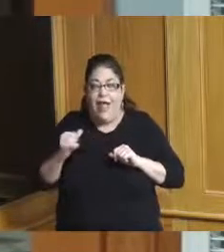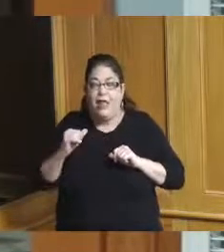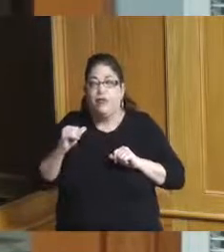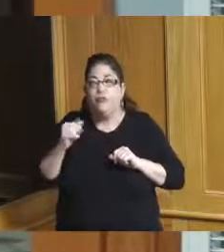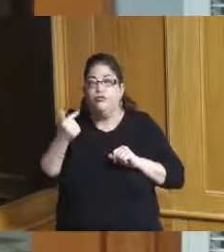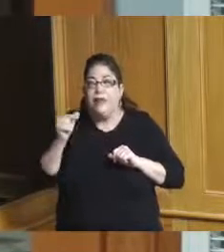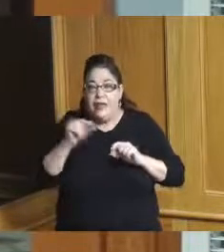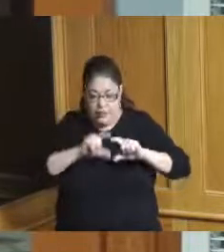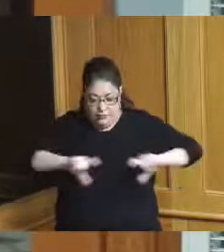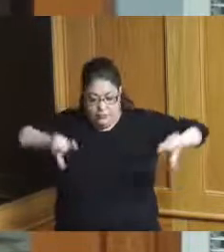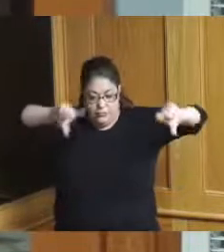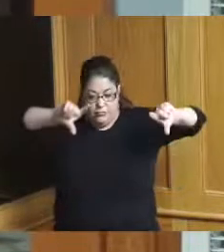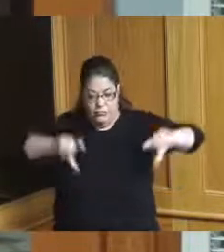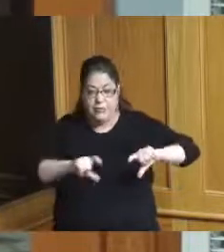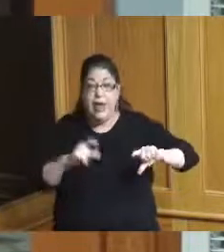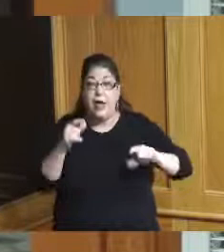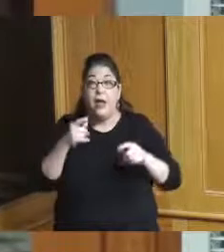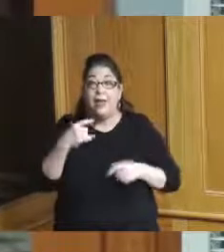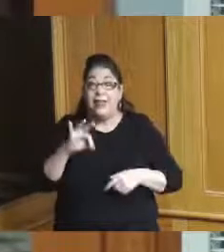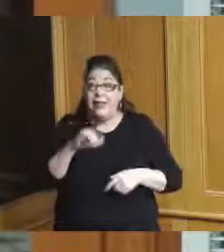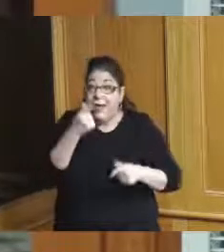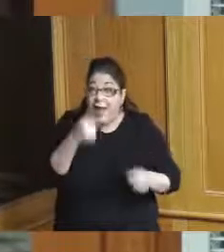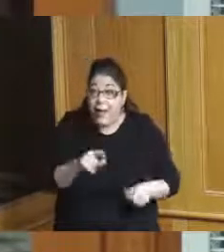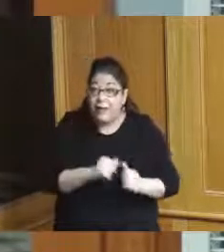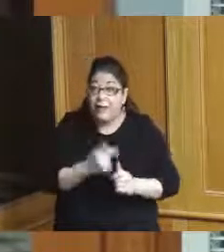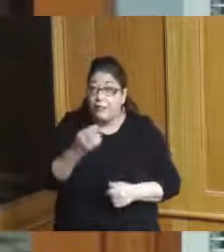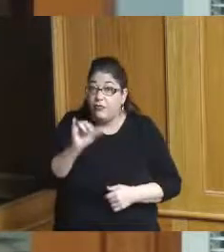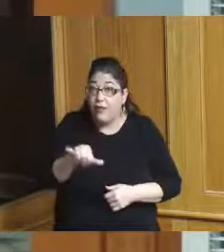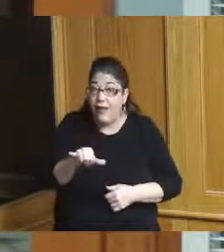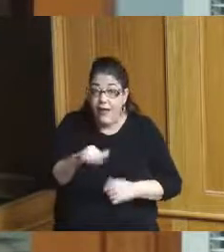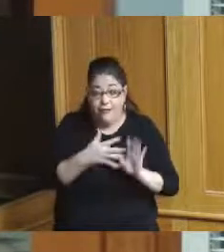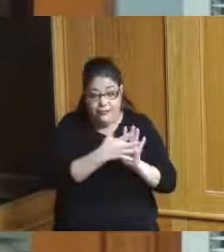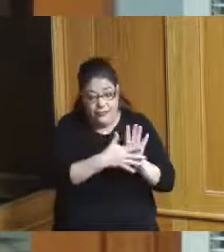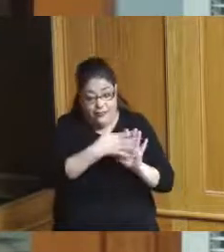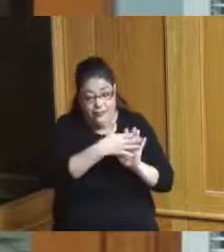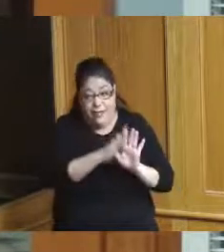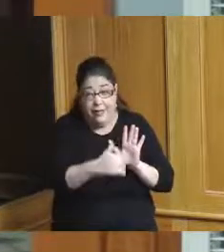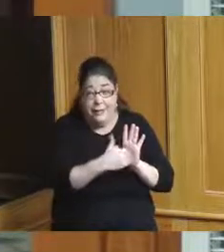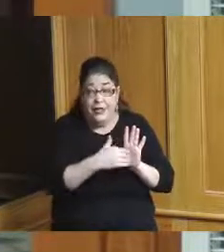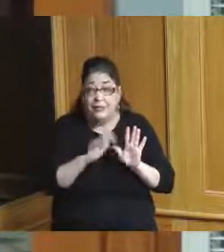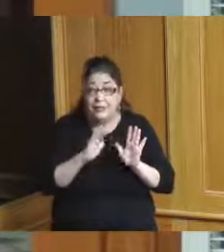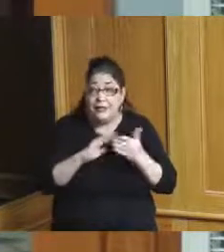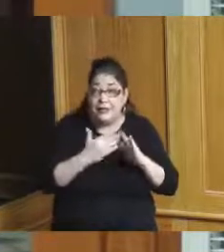has its own program so sometimes there is a bit of confusion about that we serve those jurisdictions